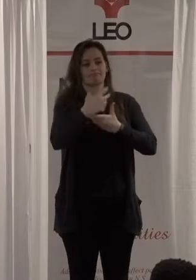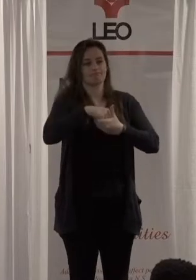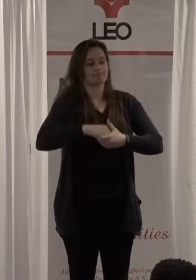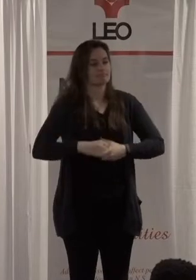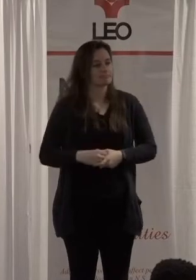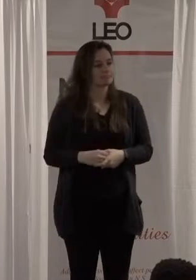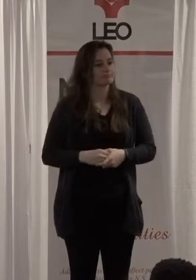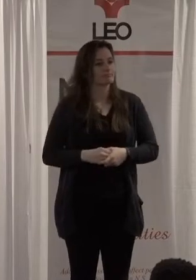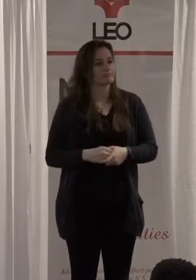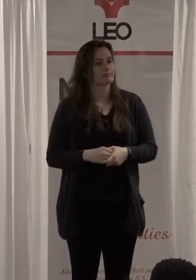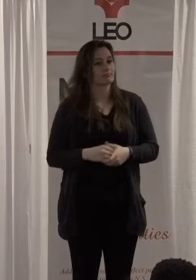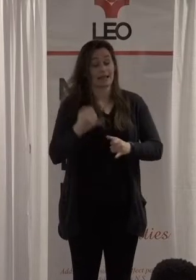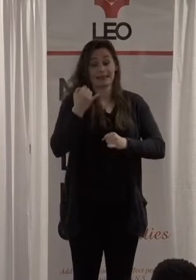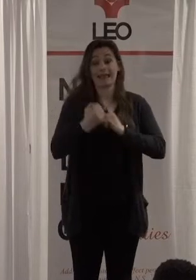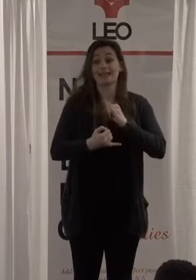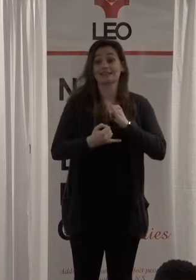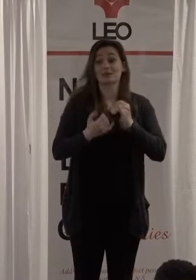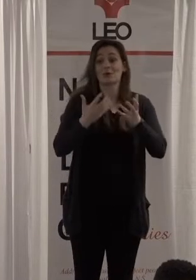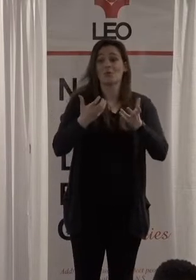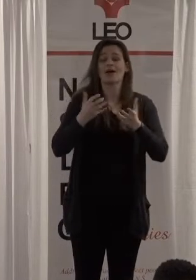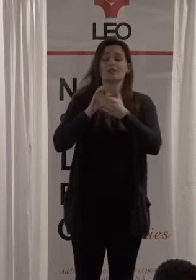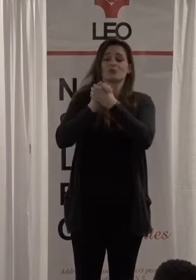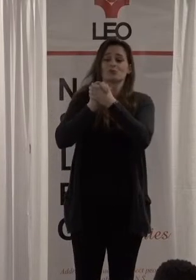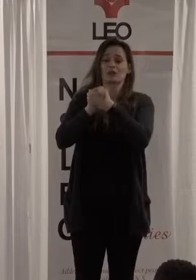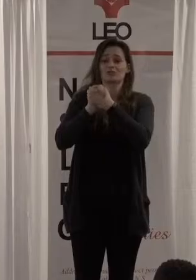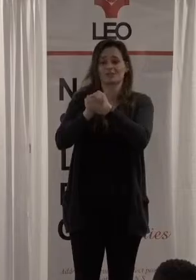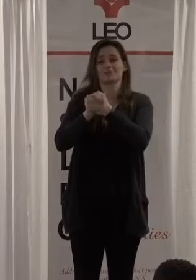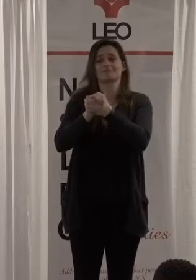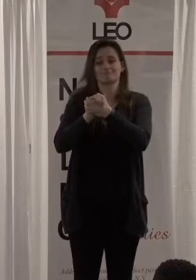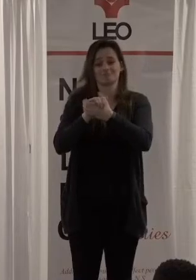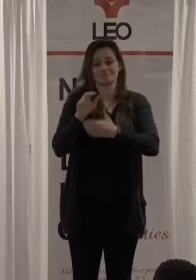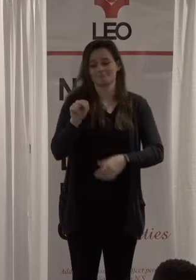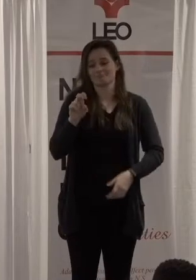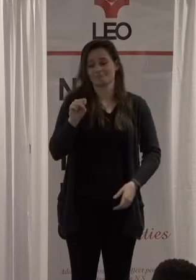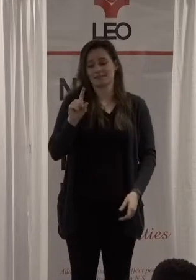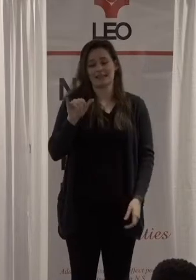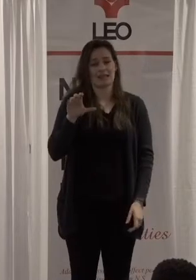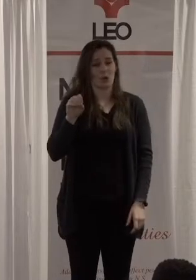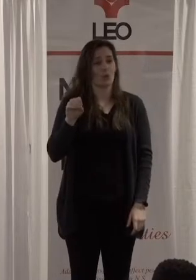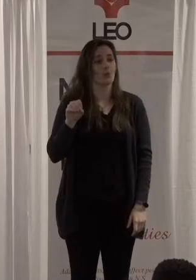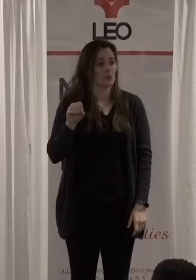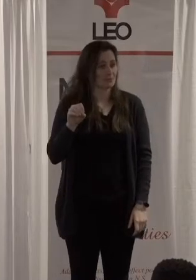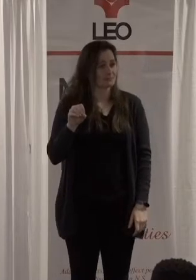MY VERY SINCERE CONGRATULATIONS FOR NOVA SCOTIA LEAGUE FOR EQUAL OPPORTUNITIES